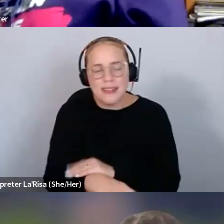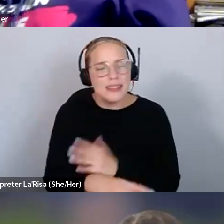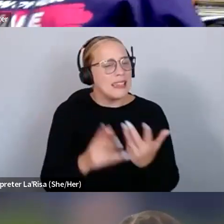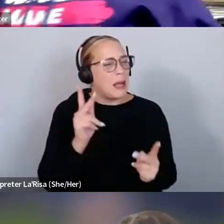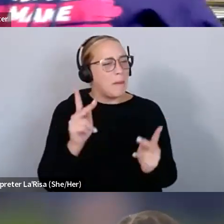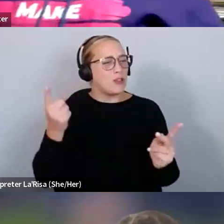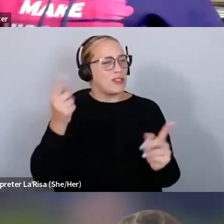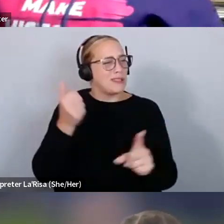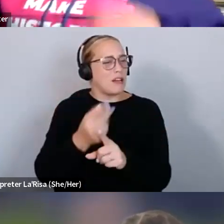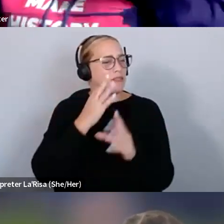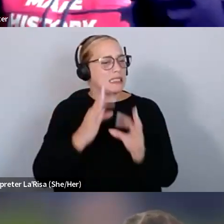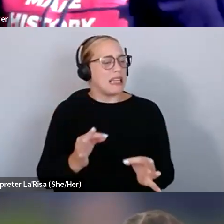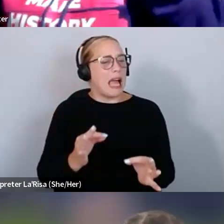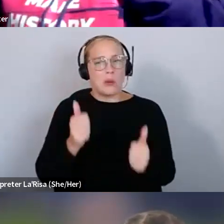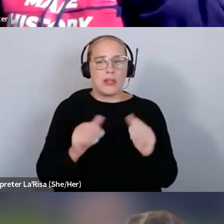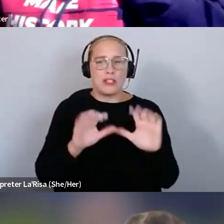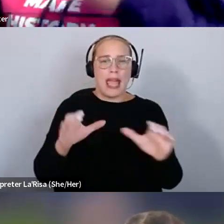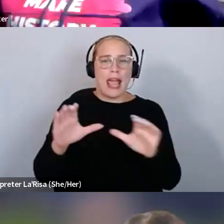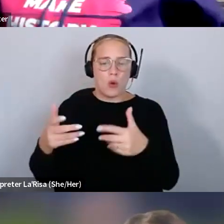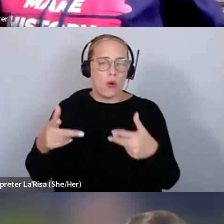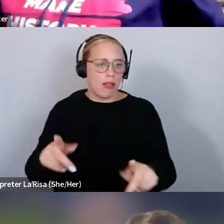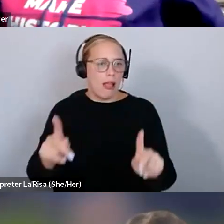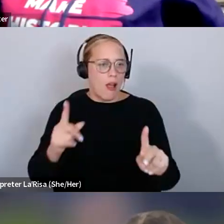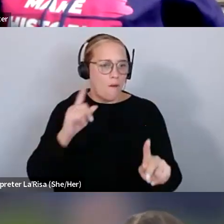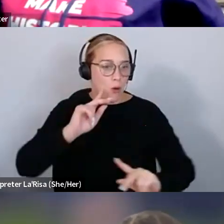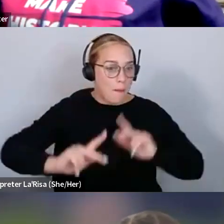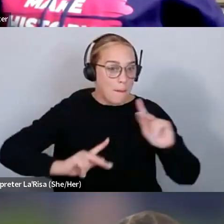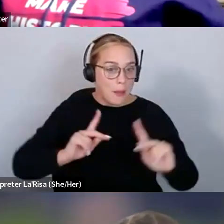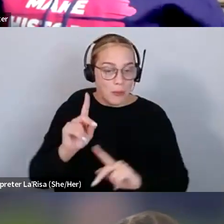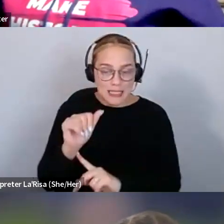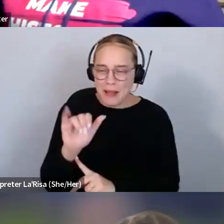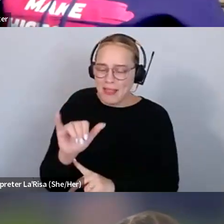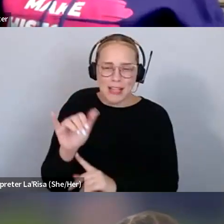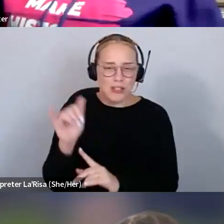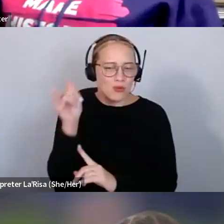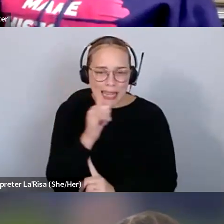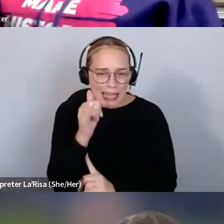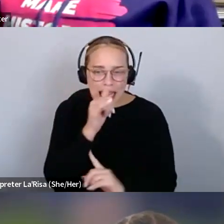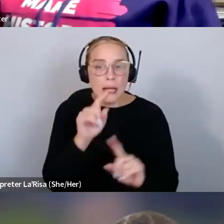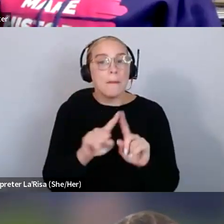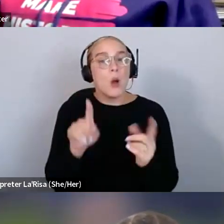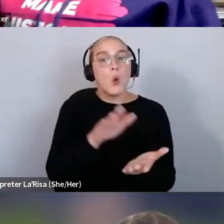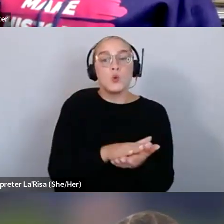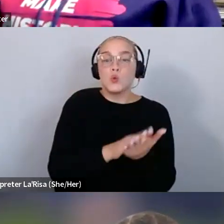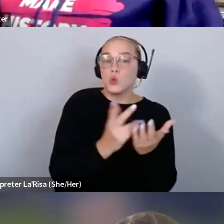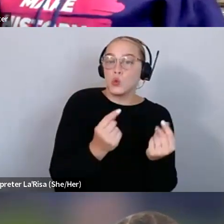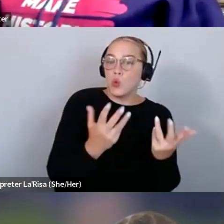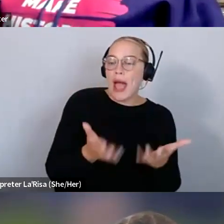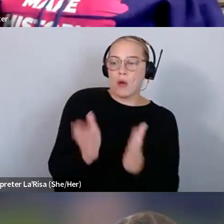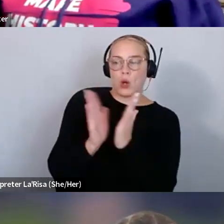service animals, you are not blind, so I don't have to let your dog in. people just categorically decide what accommodations are available for